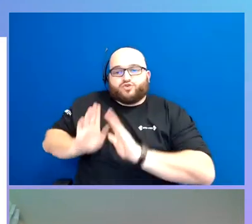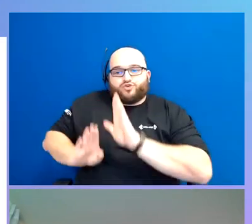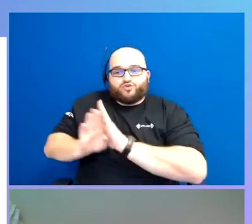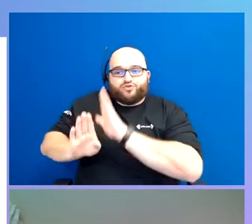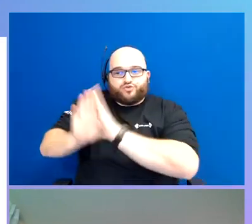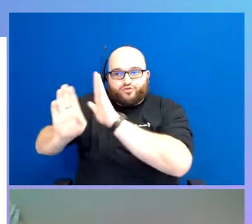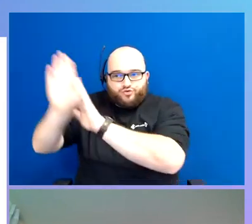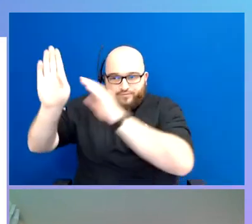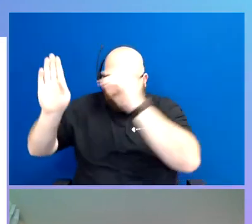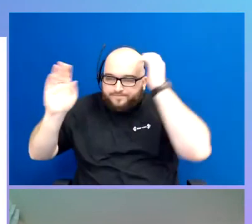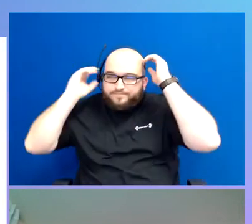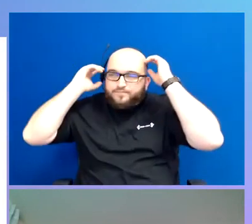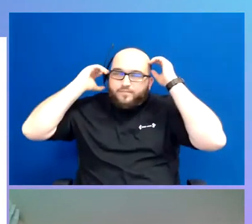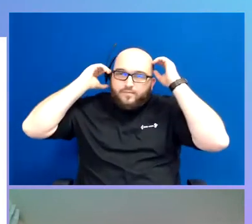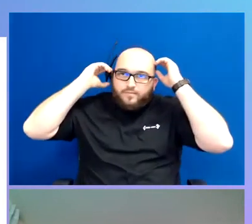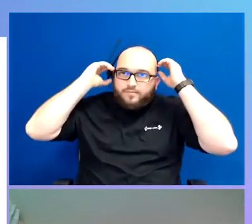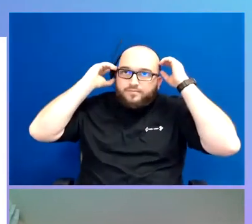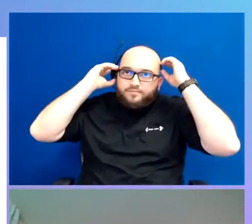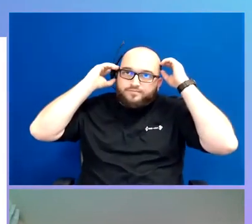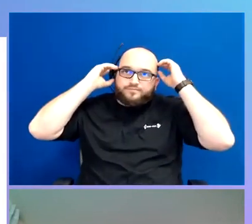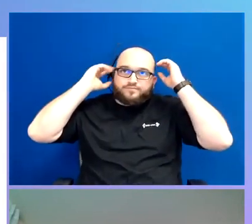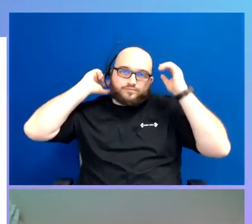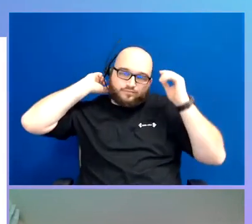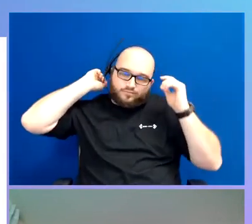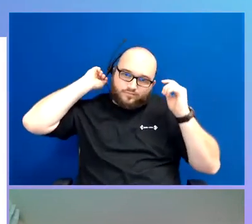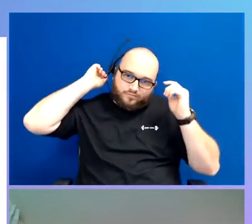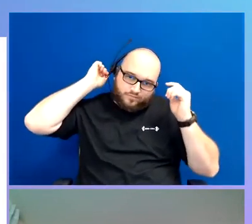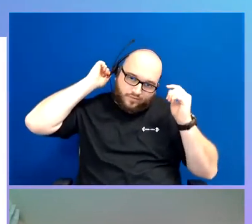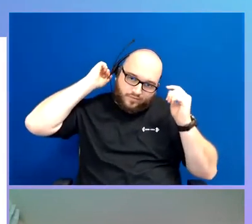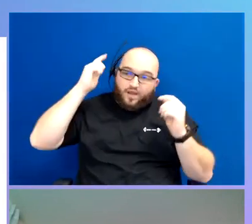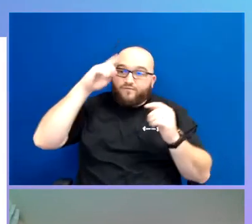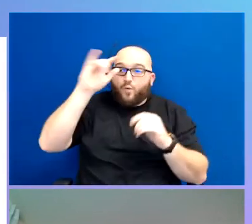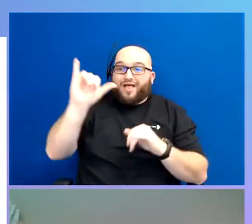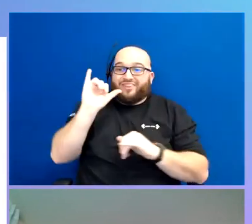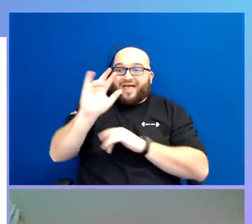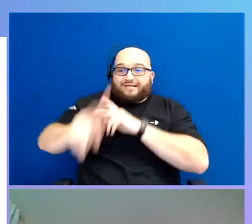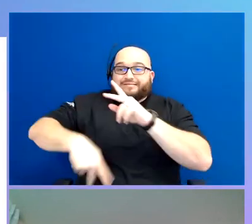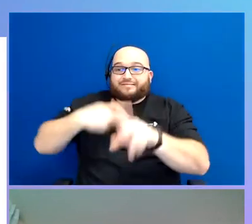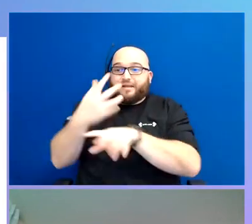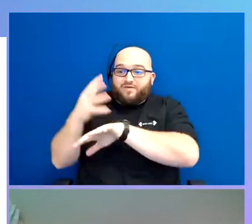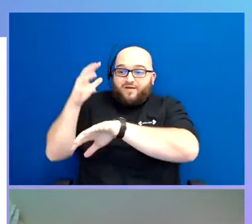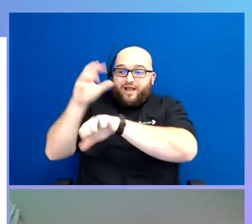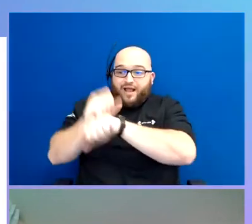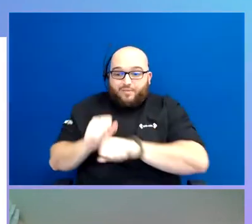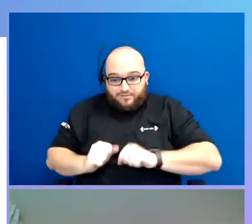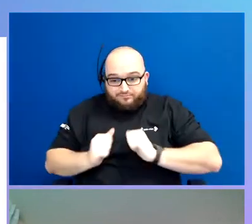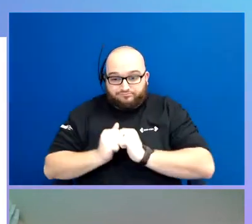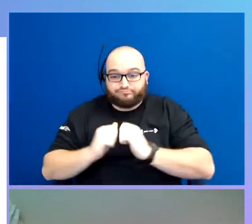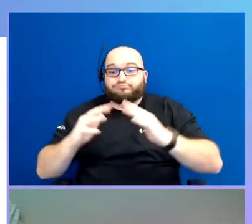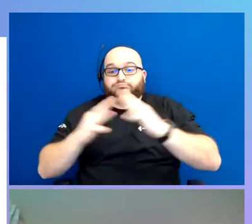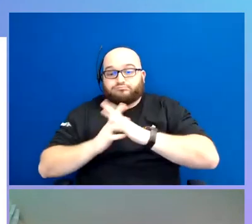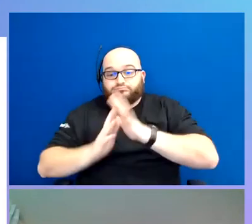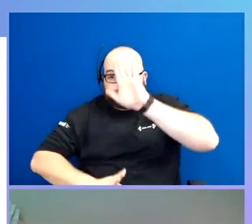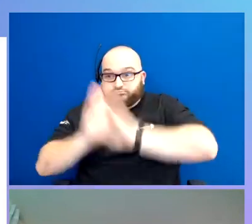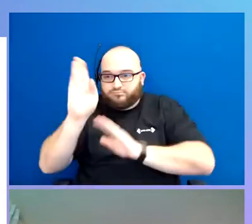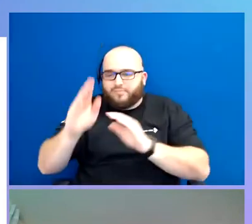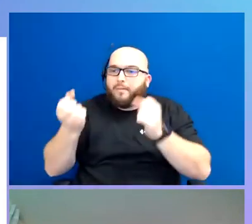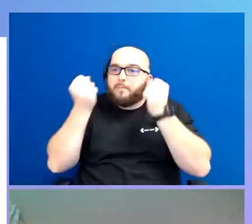habit formation, then, um, there is a lot of partnership with,